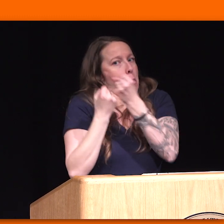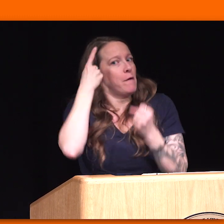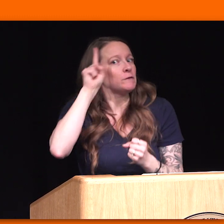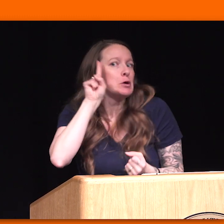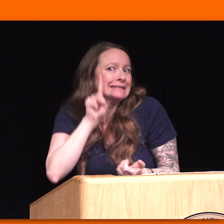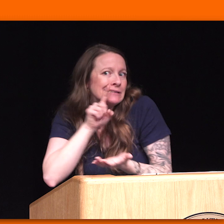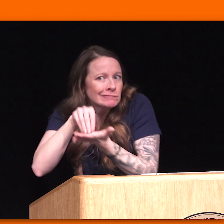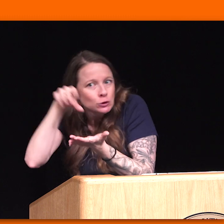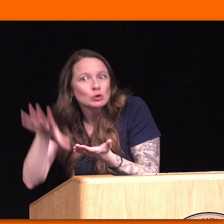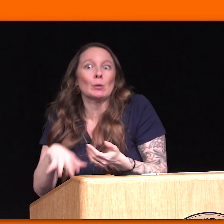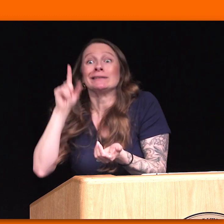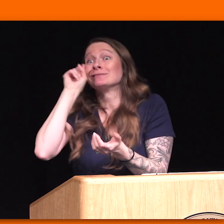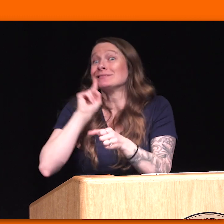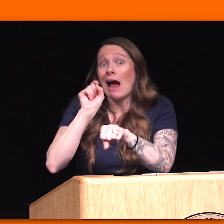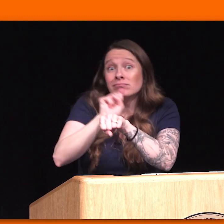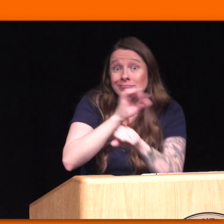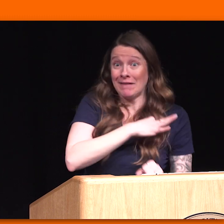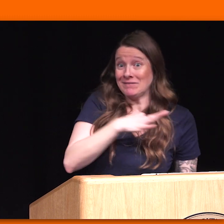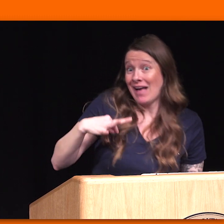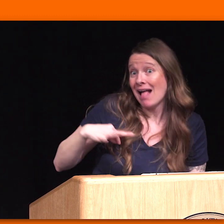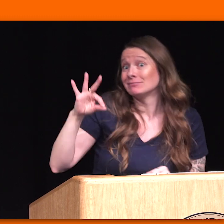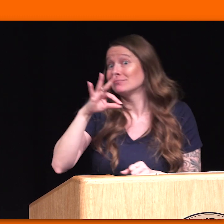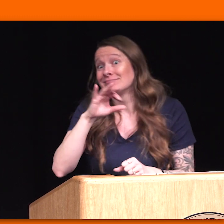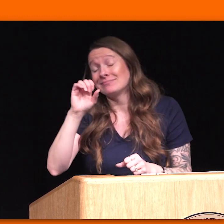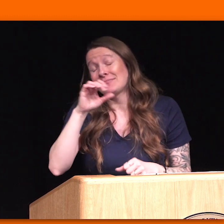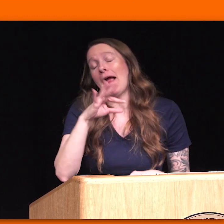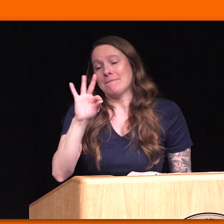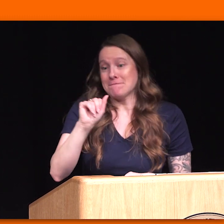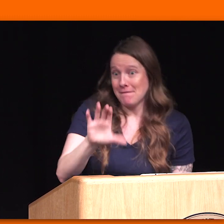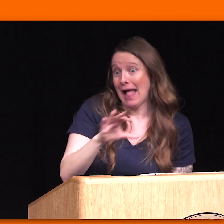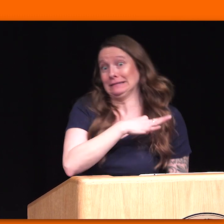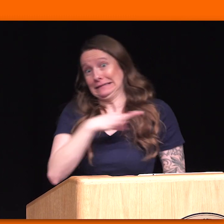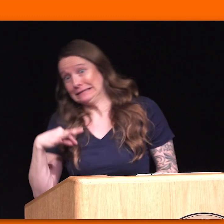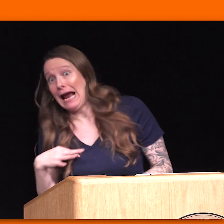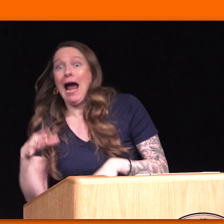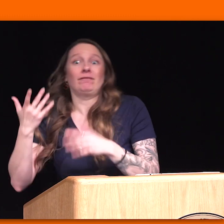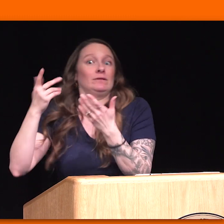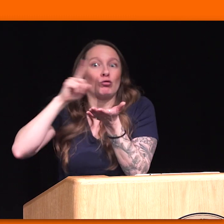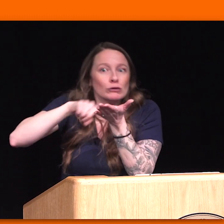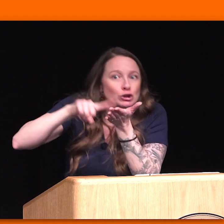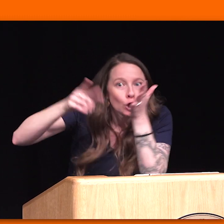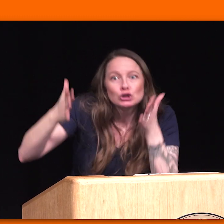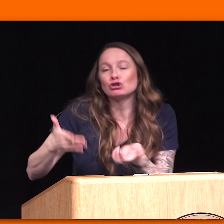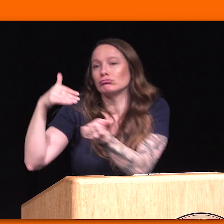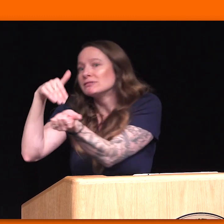Including Deaf students, Deaf faculty and staff, Deaf PhDs, Deaf researchers,